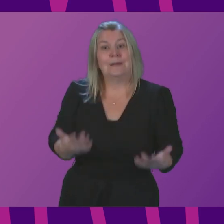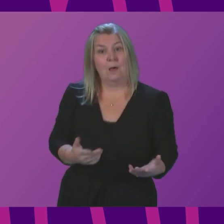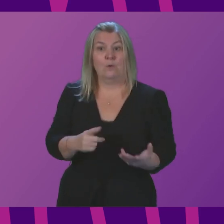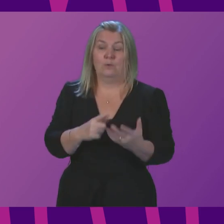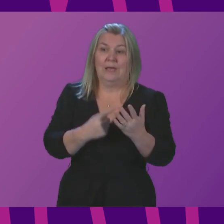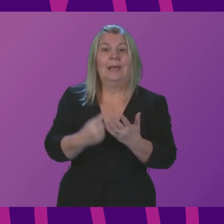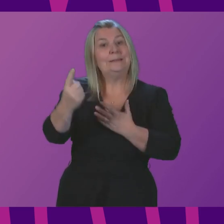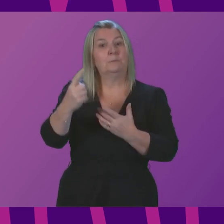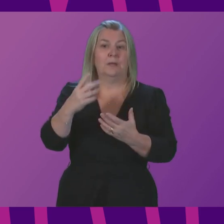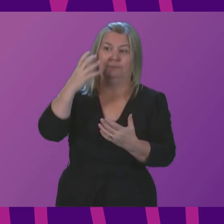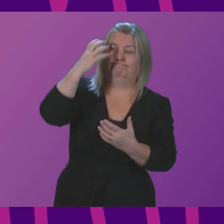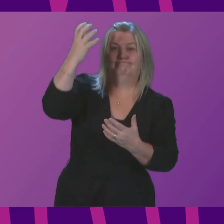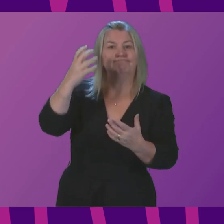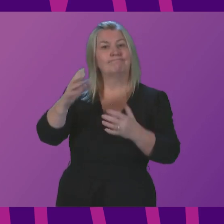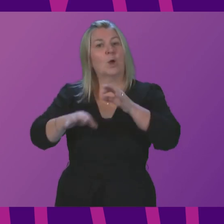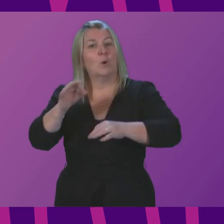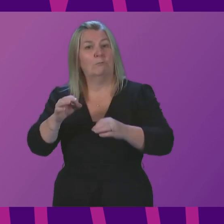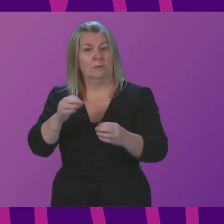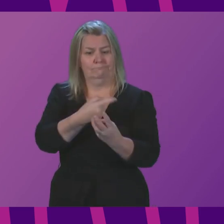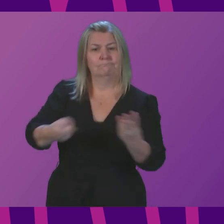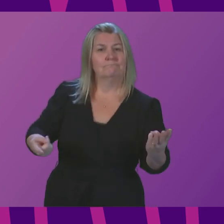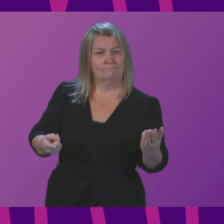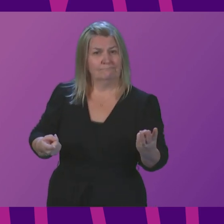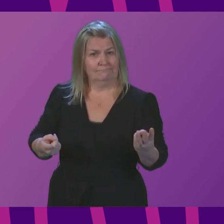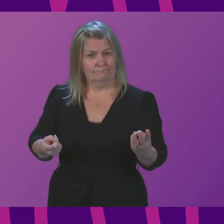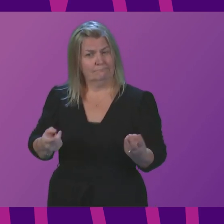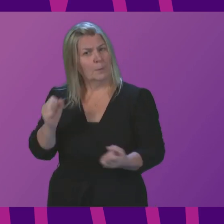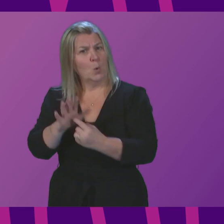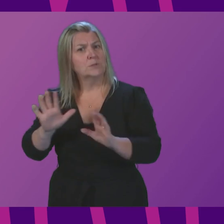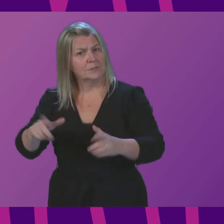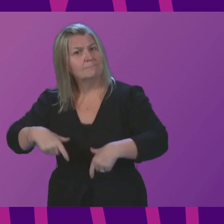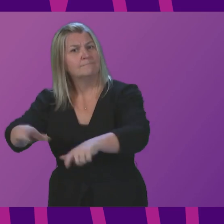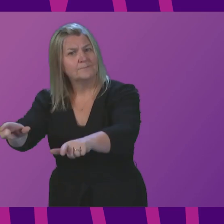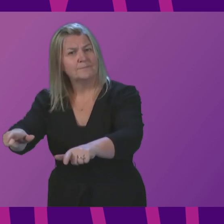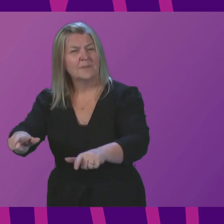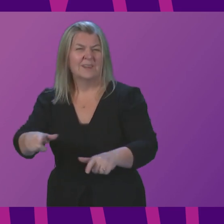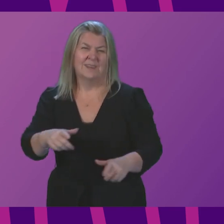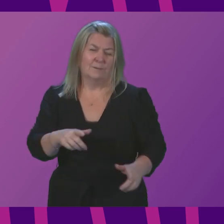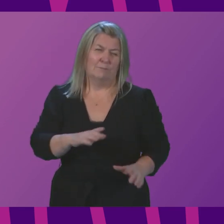are important. However, it is simply not the case that nothing else is being done while